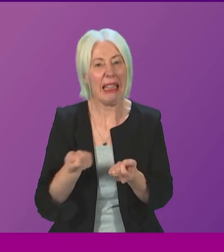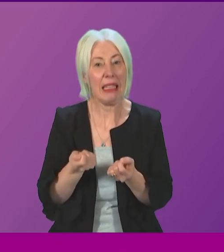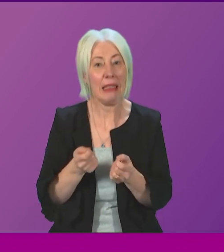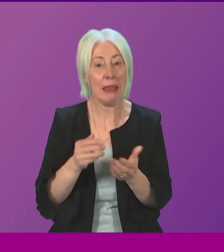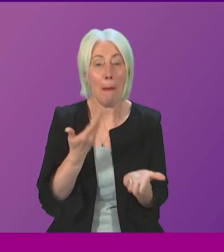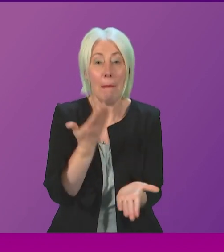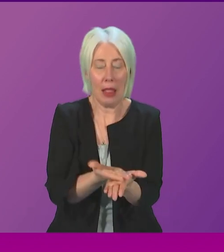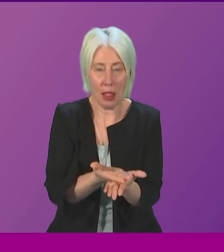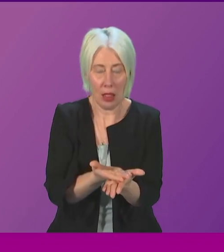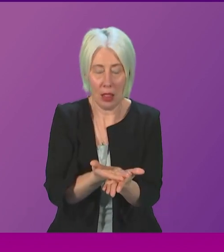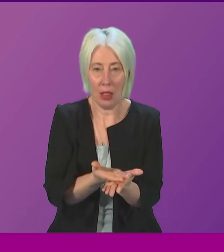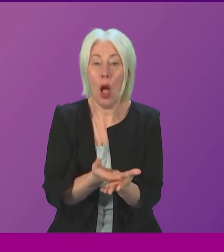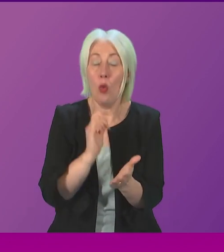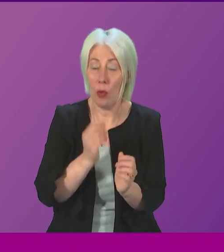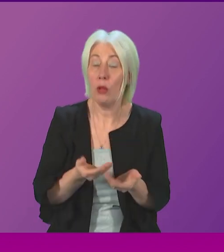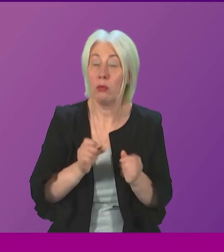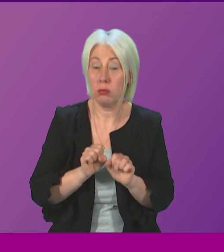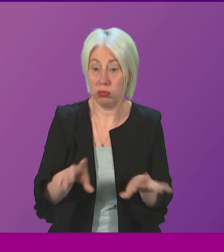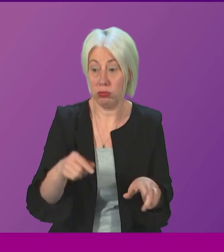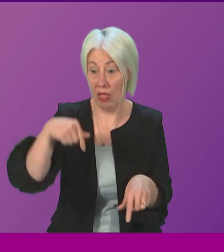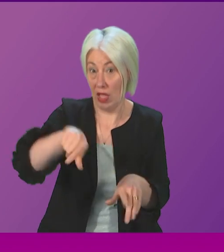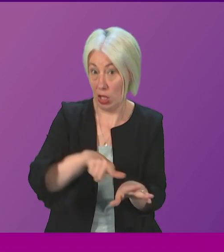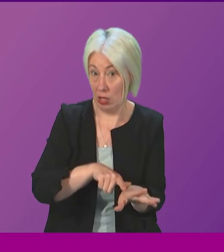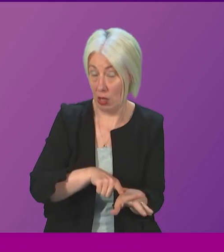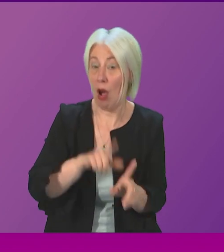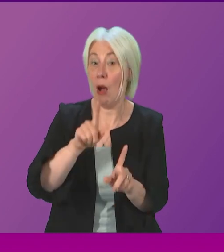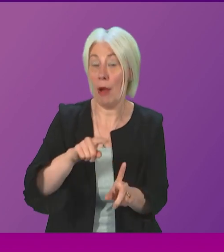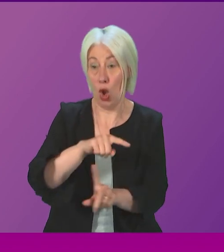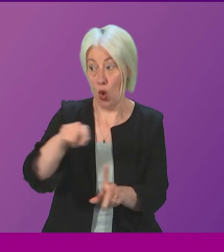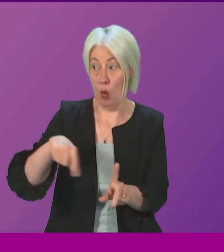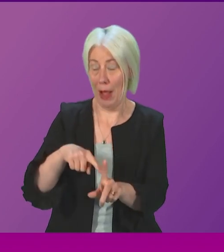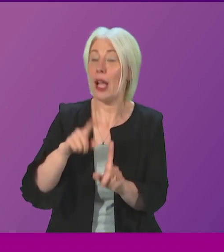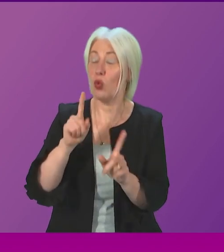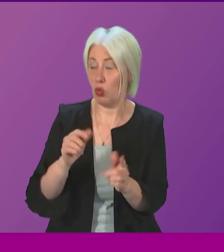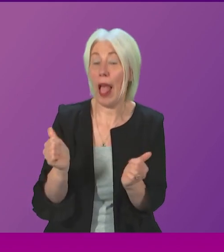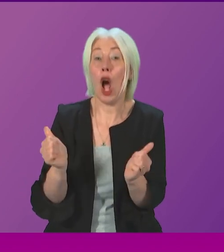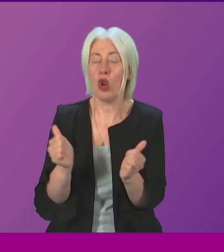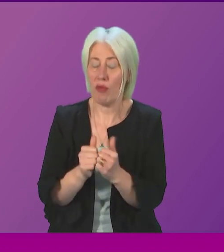I go back to the central point, which I think that everybody will agree with.